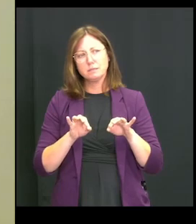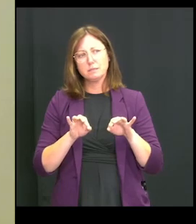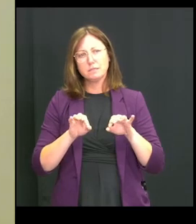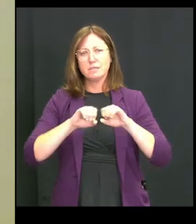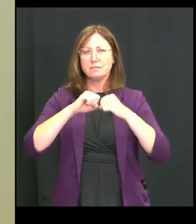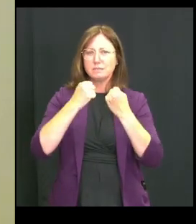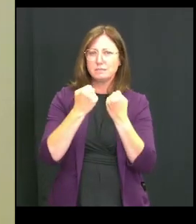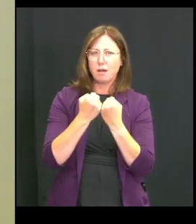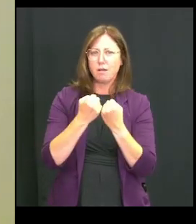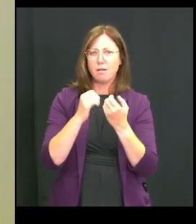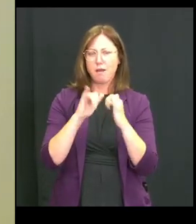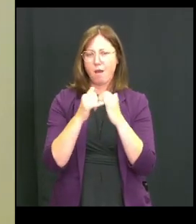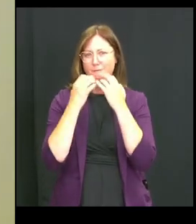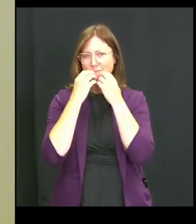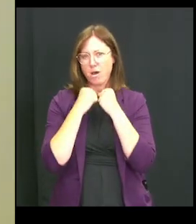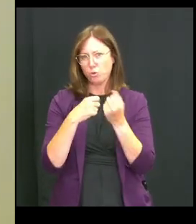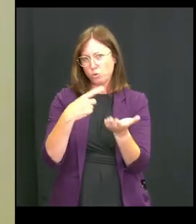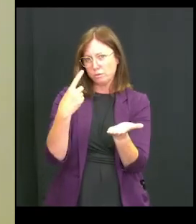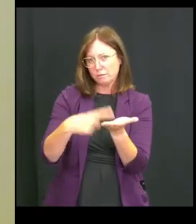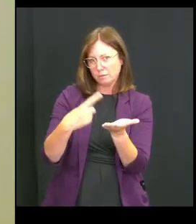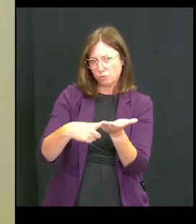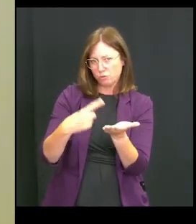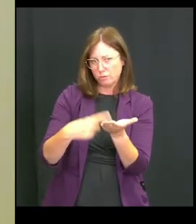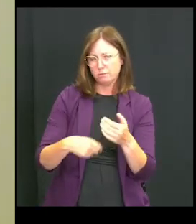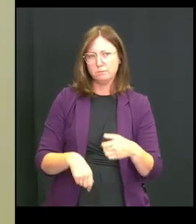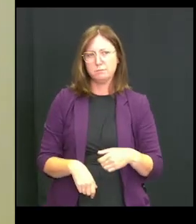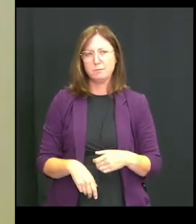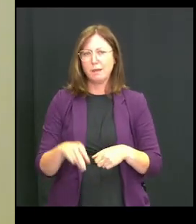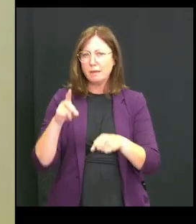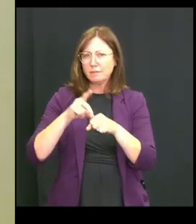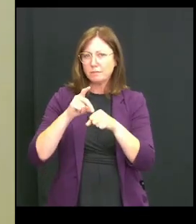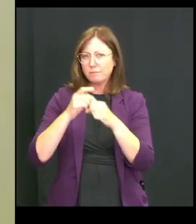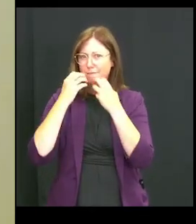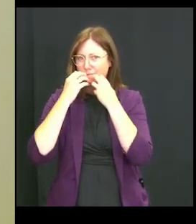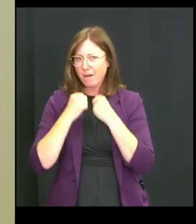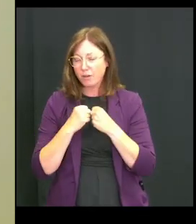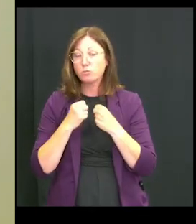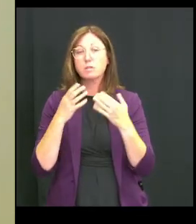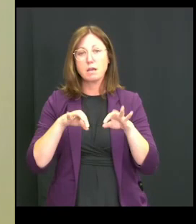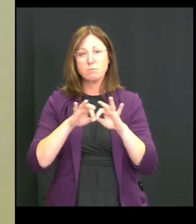values of democracy, like openness to the other side.